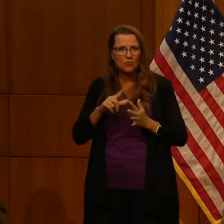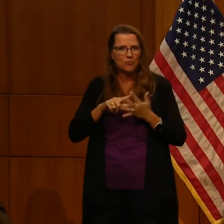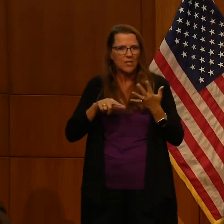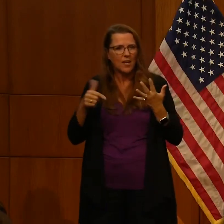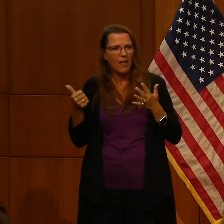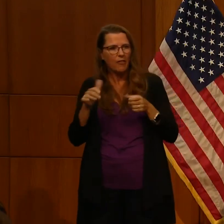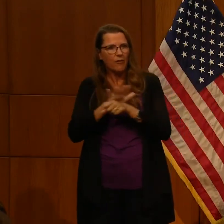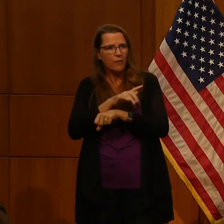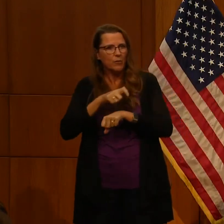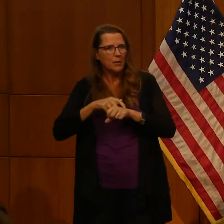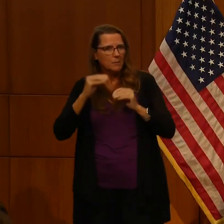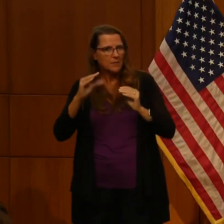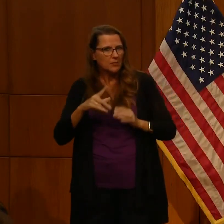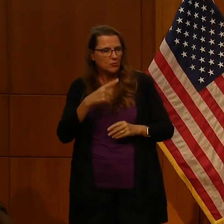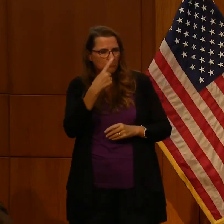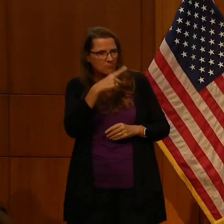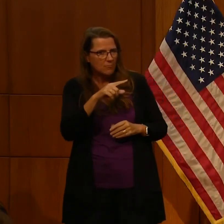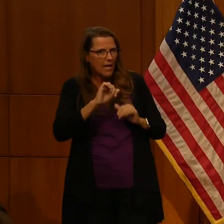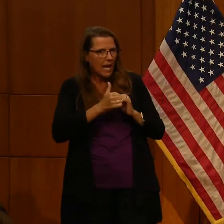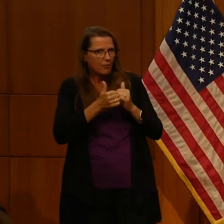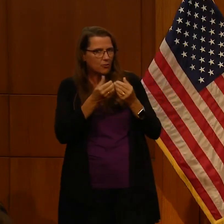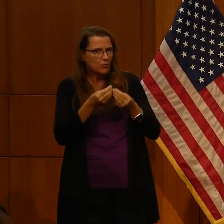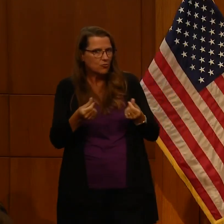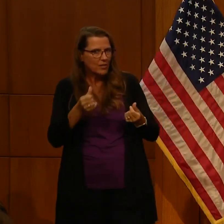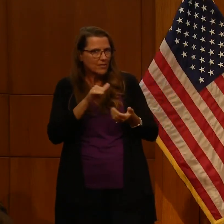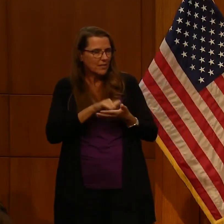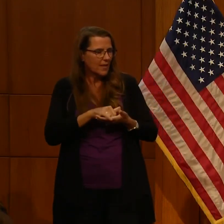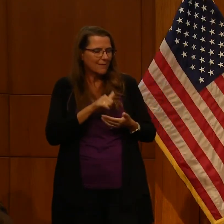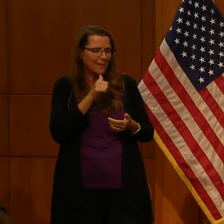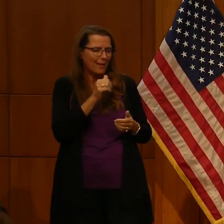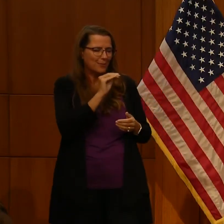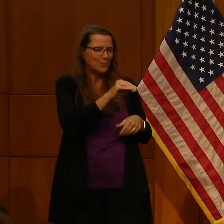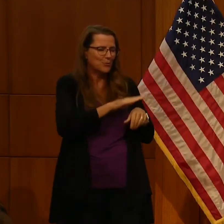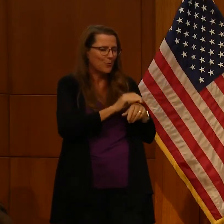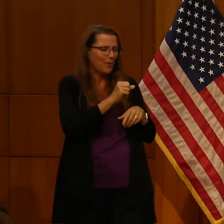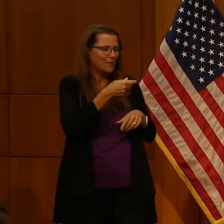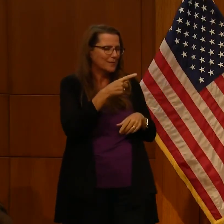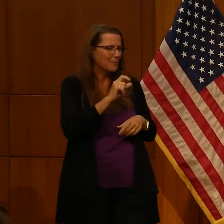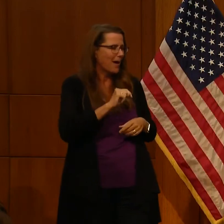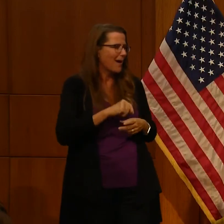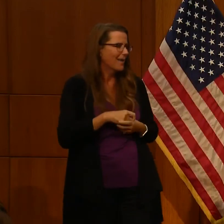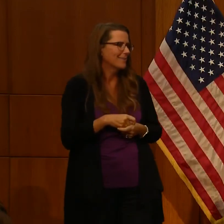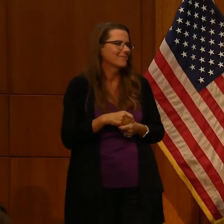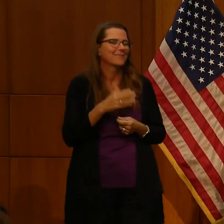WAS WITH BUS DRIVERS AND SUBSTITUTE TEACHERS AND. I LOOK FULL TIME TEACHERS BUT HOW